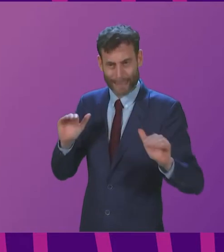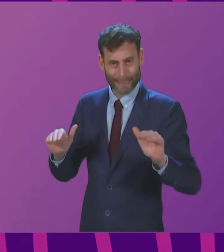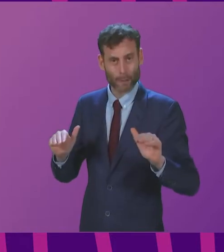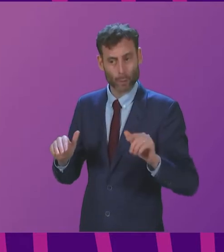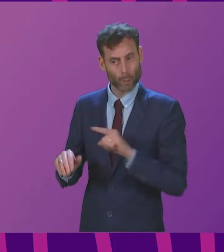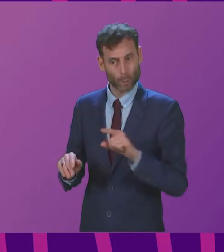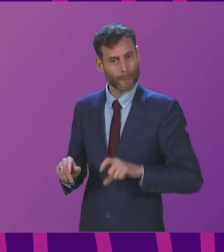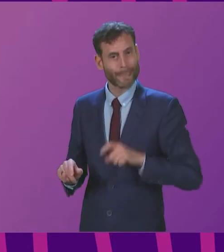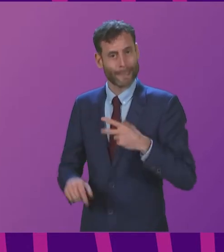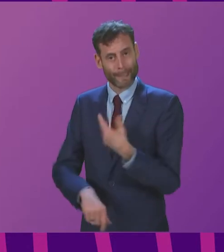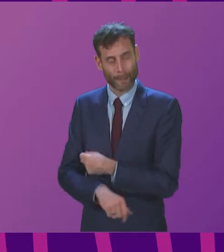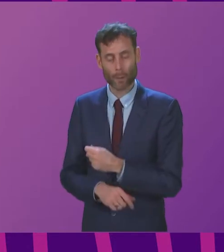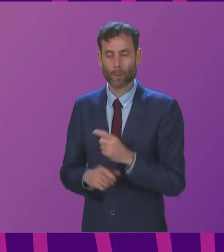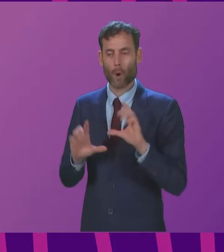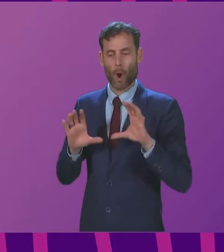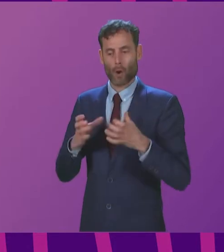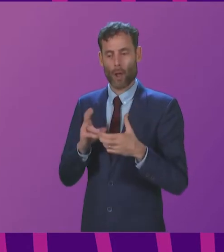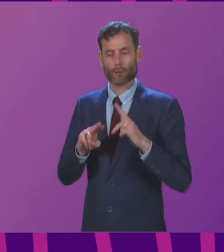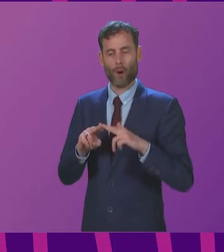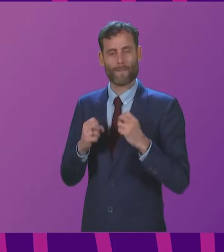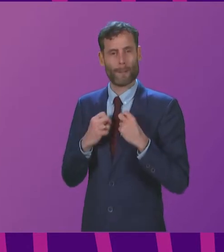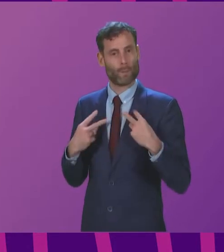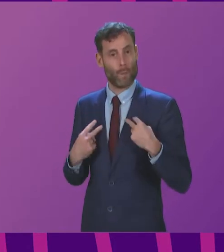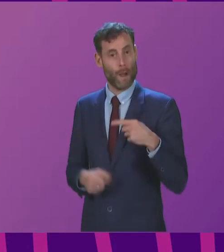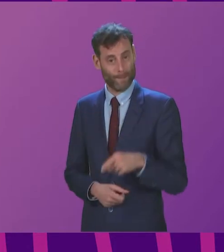I know that the Royal College of Midwives has been active in that space, as has the Royal College of